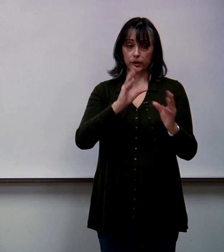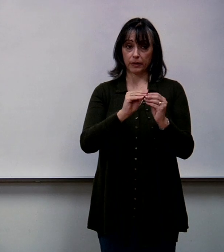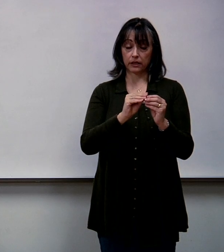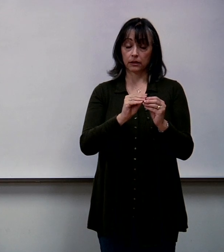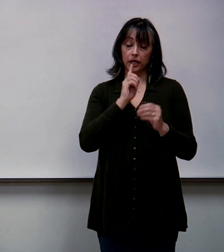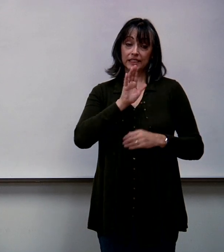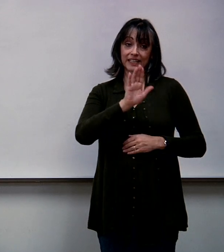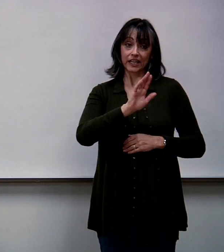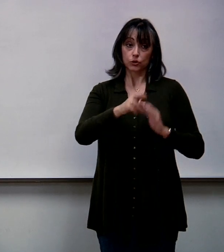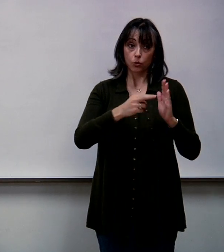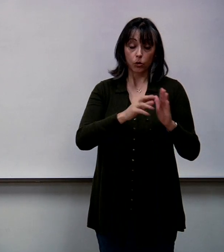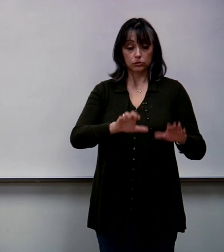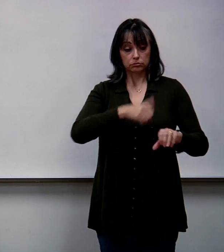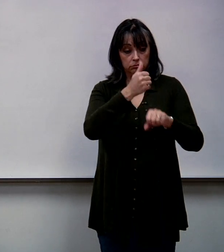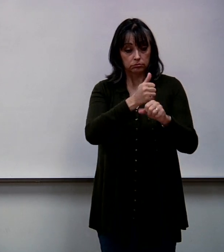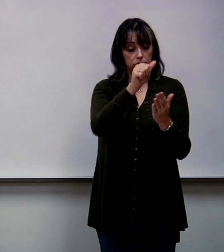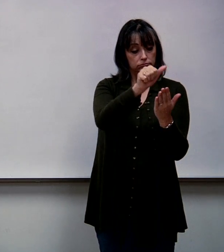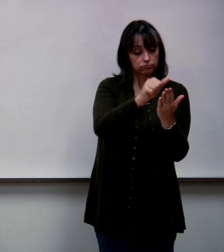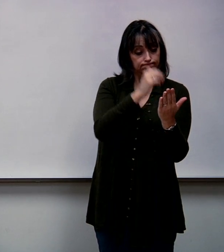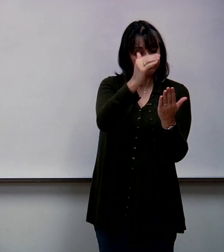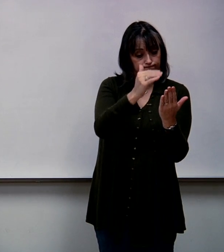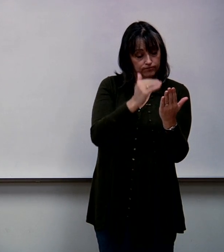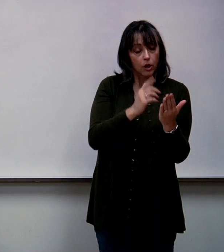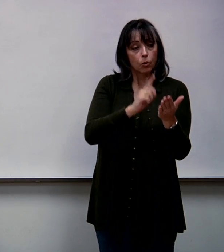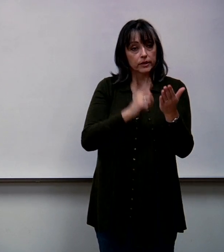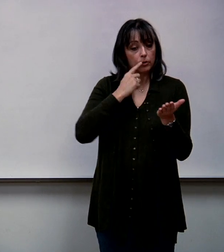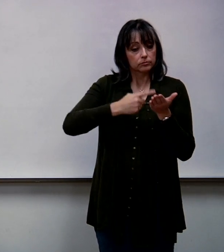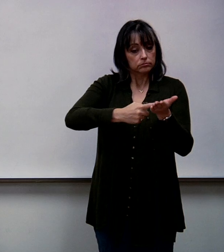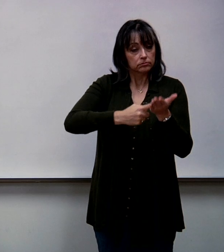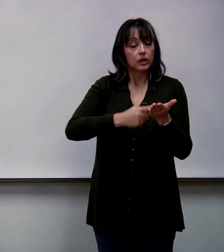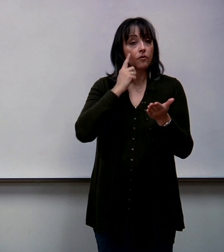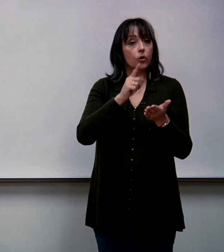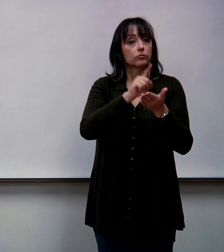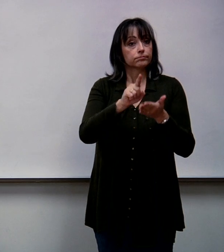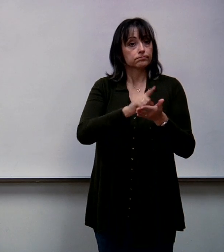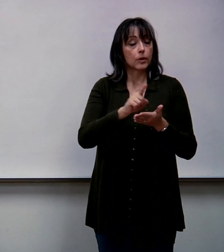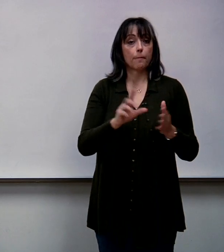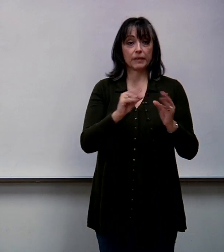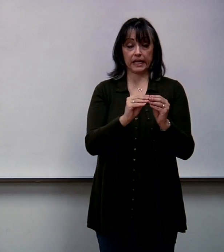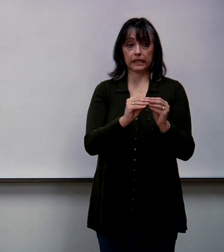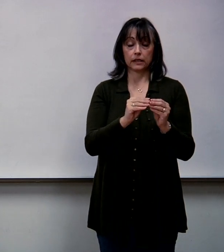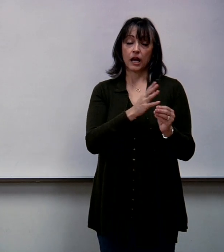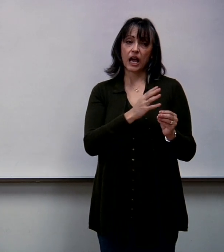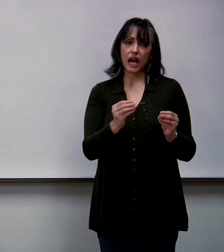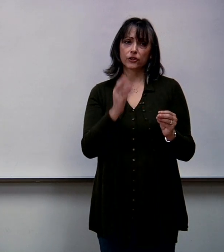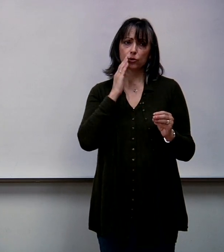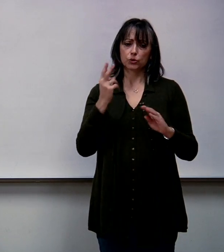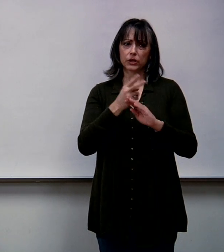set up an agenda for what is going to be decided or talked about and done during each weekly Senate meeting and about two days in advance,